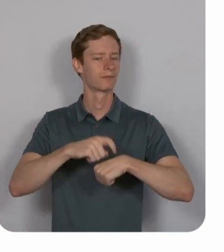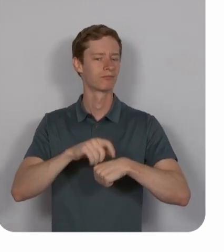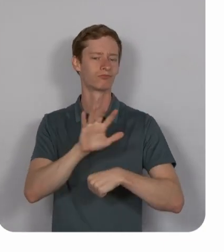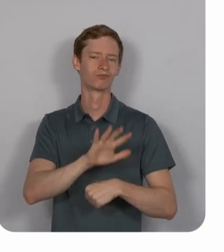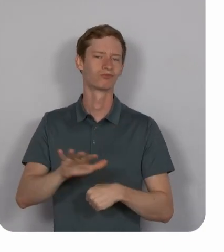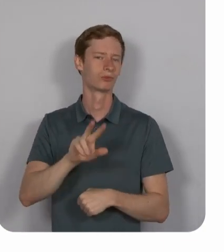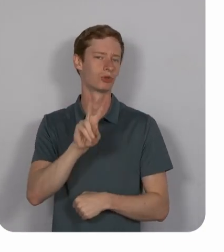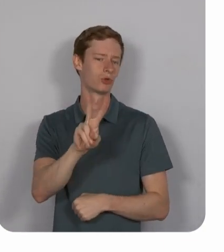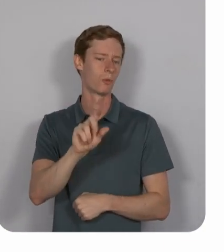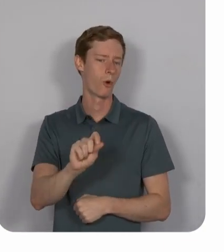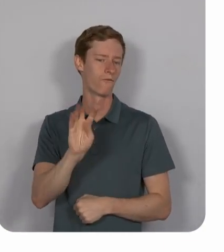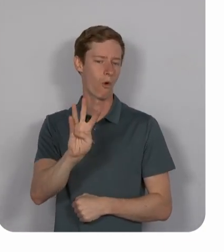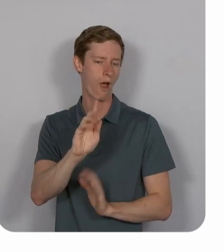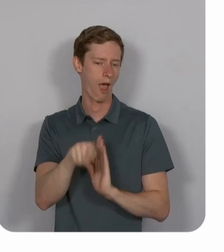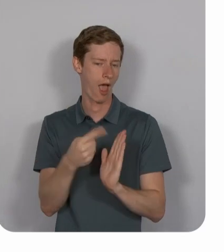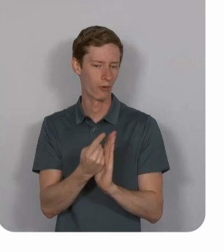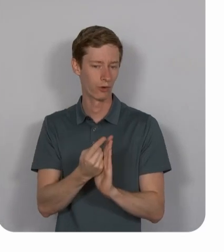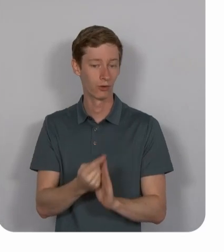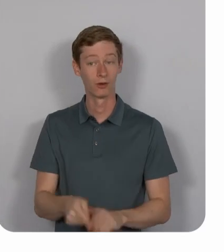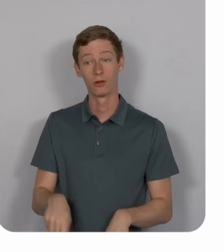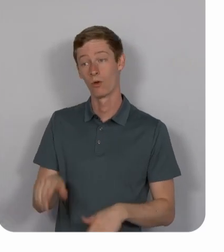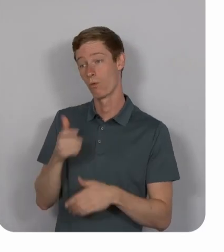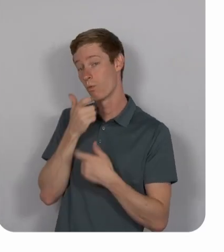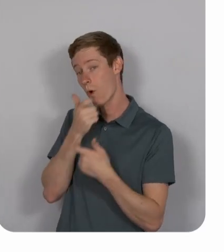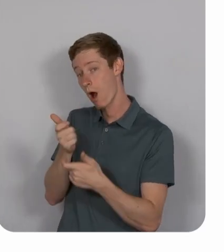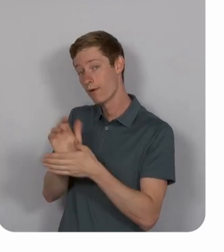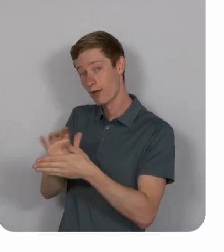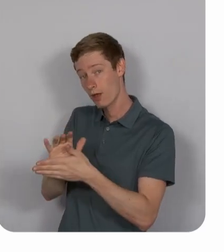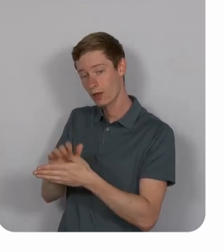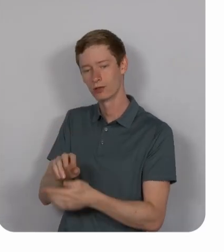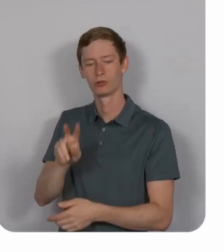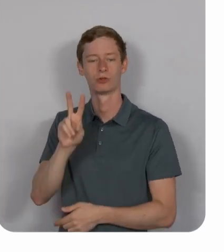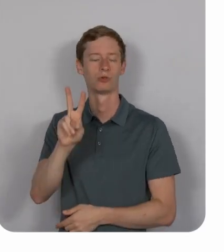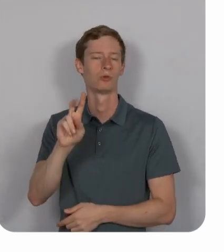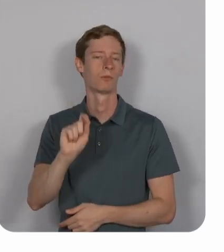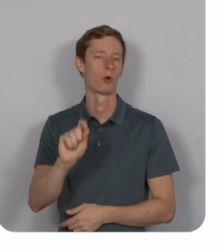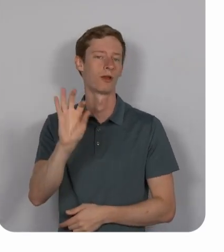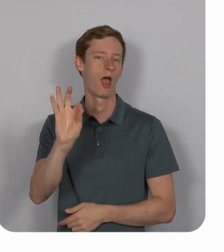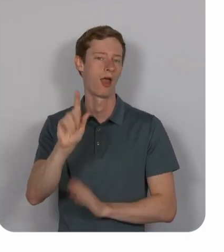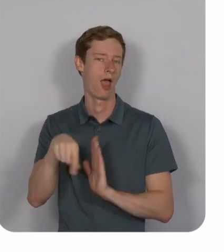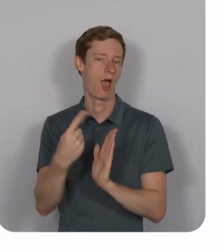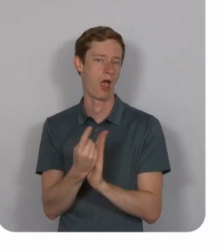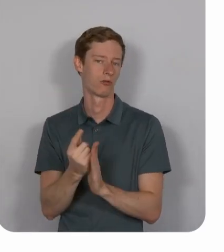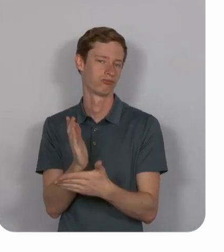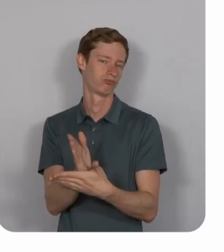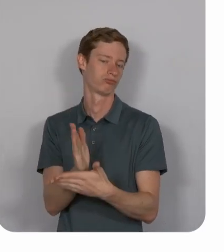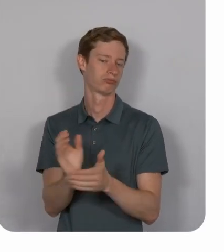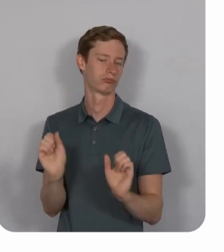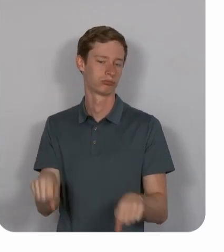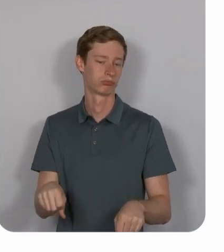or 2.9 hours of media use. However, when utilizing the new mixed reality features such